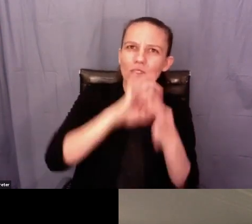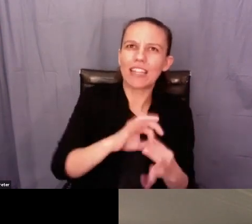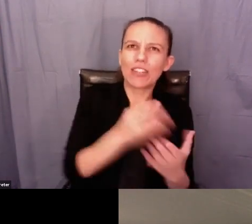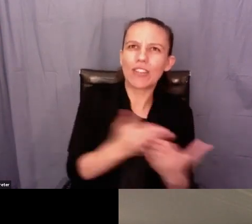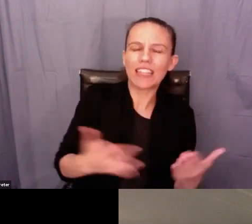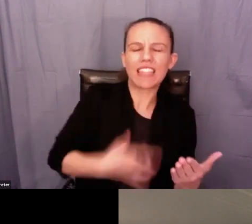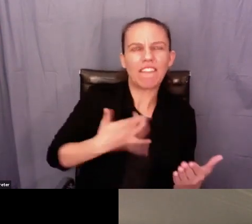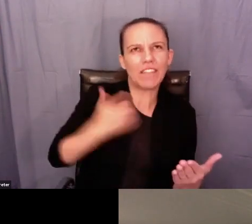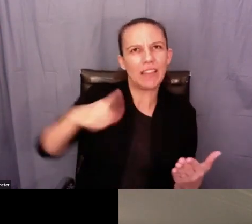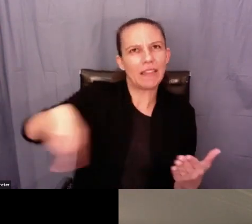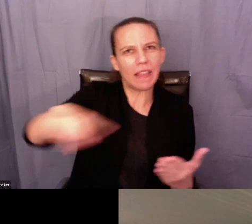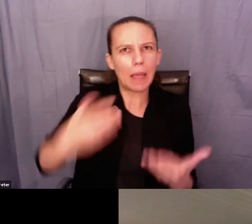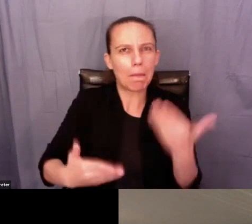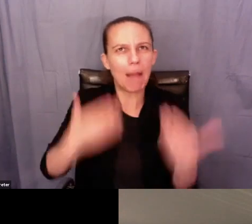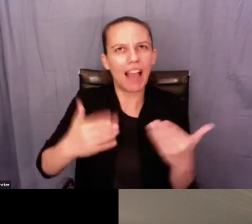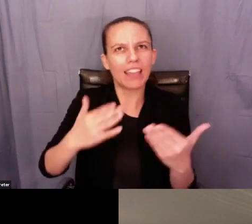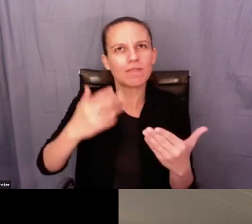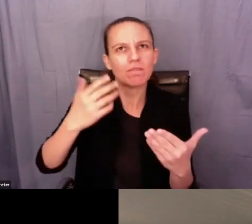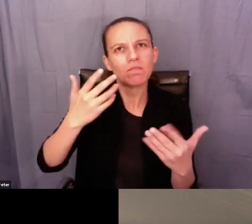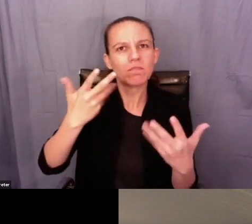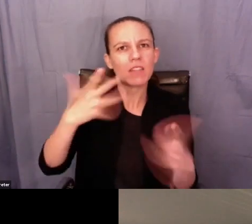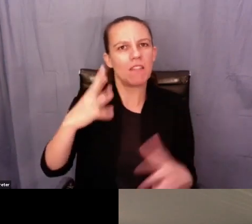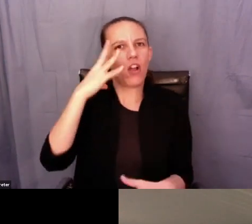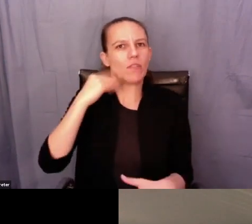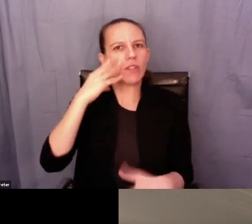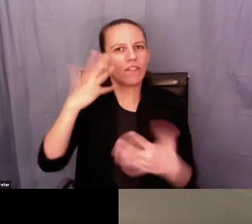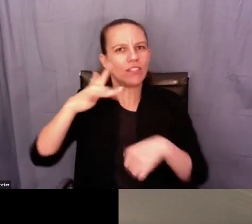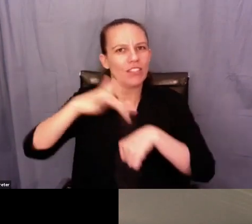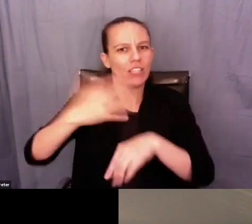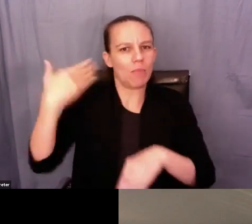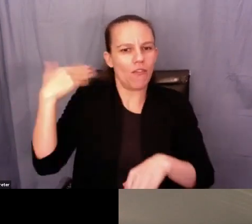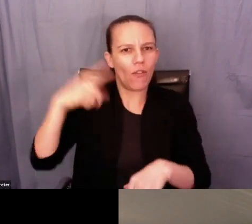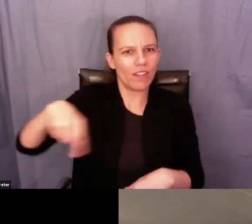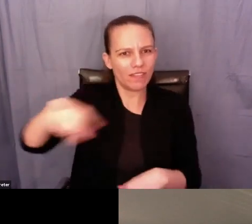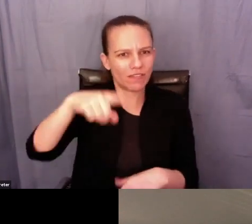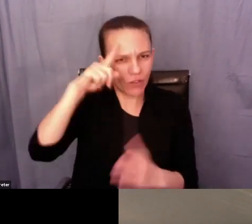might be in the world of experience of university students so there were things like